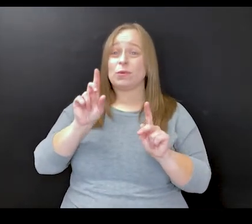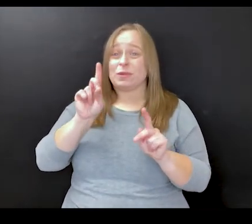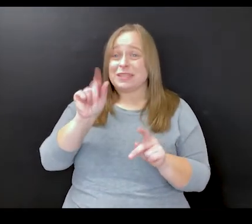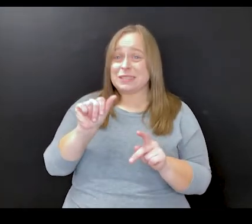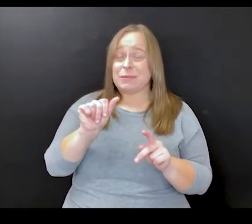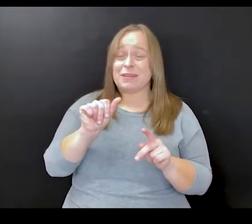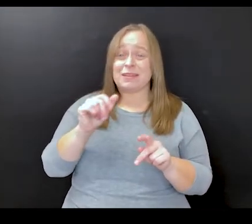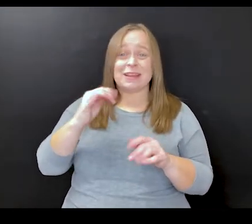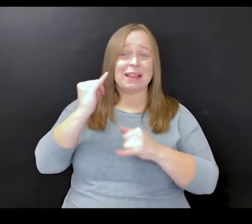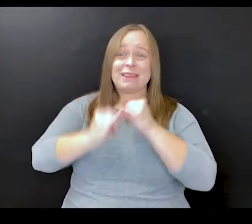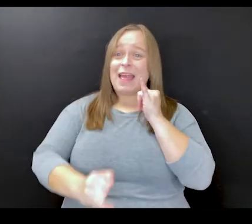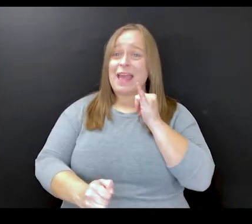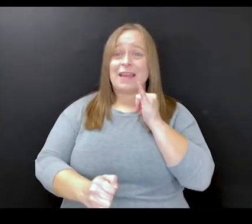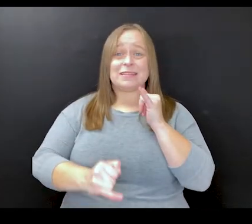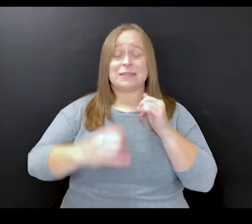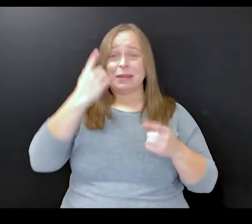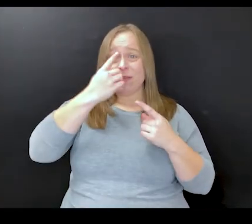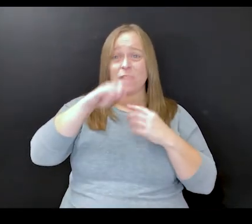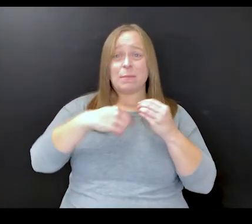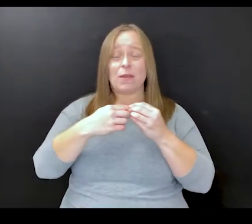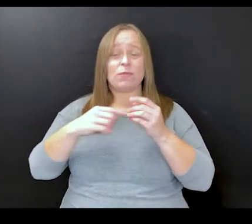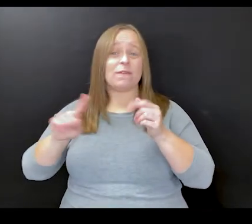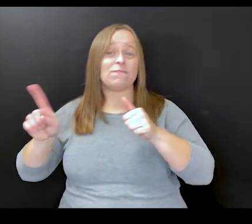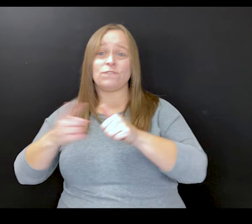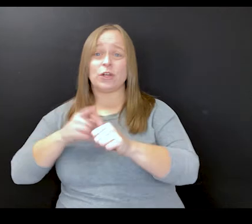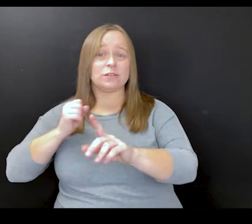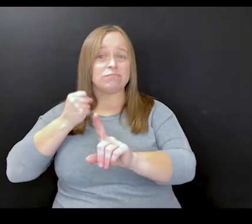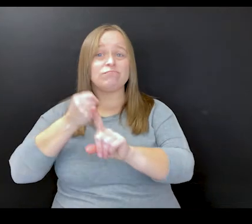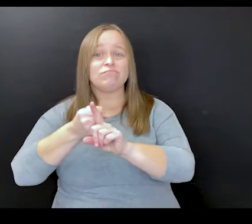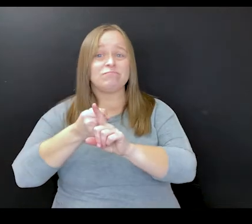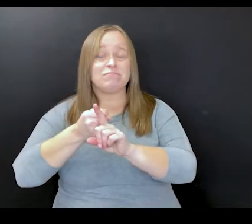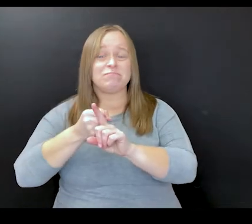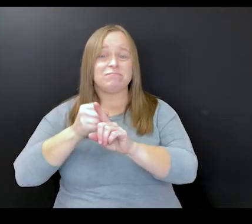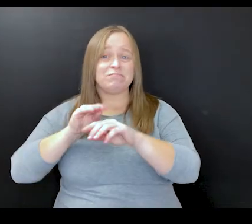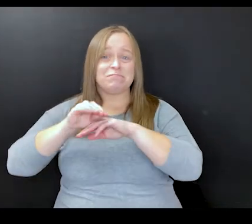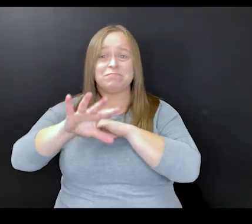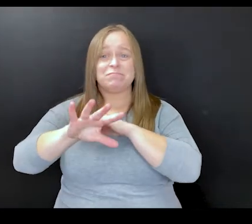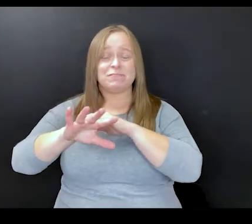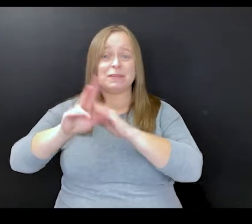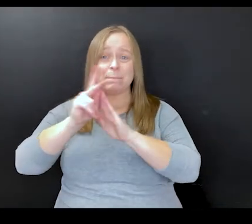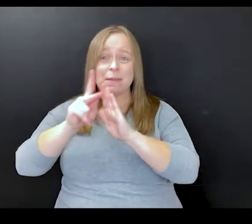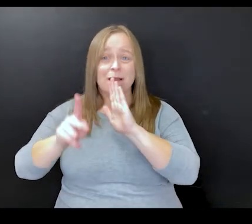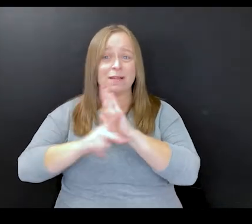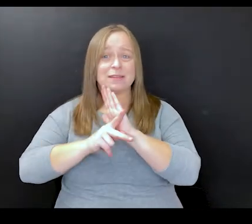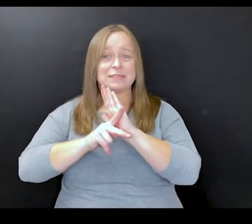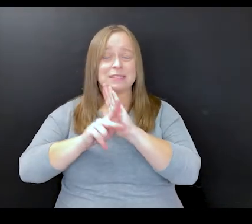are the last to be considered but the first to be impacted by a lot of the policy initiatives